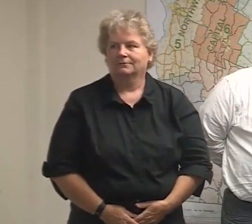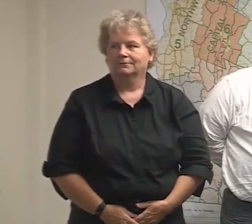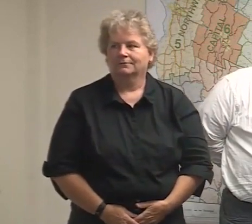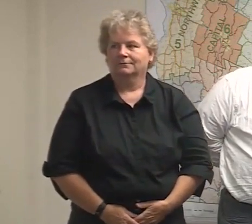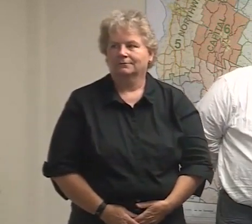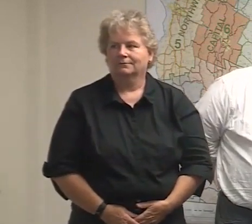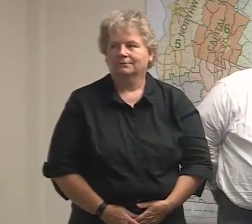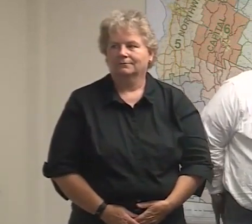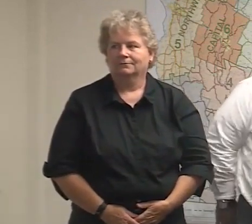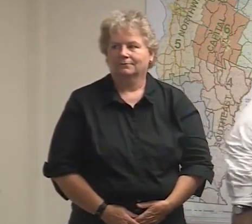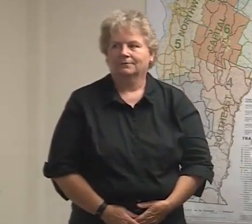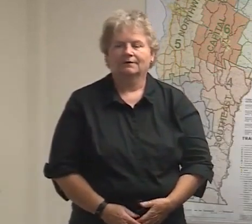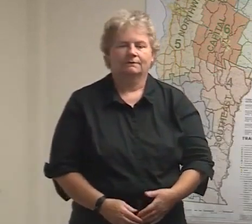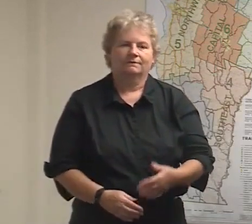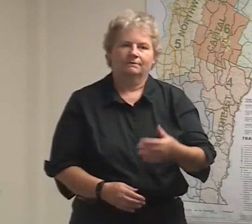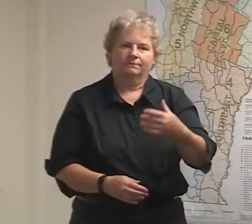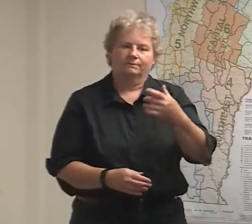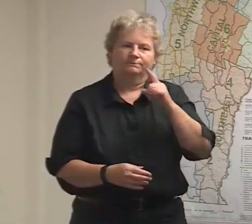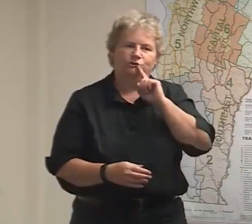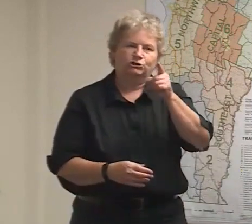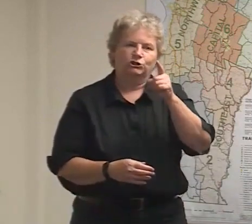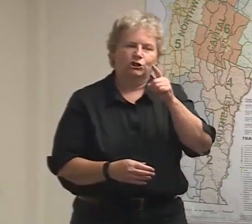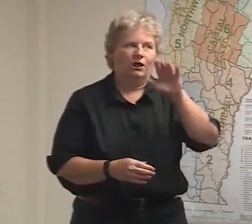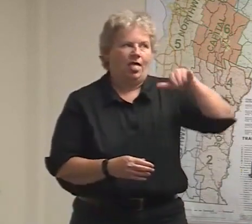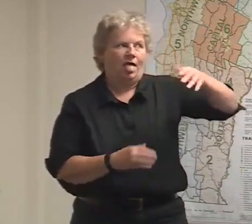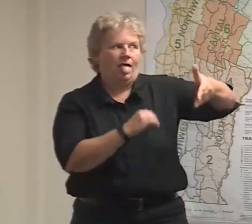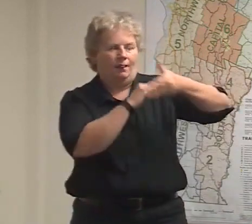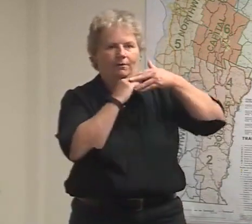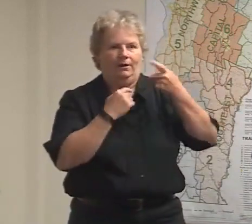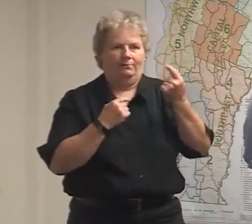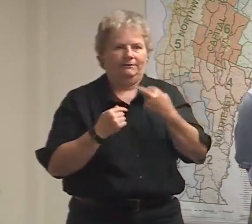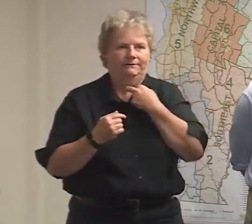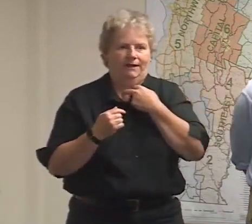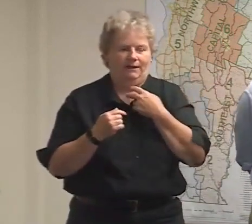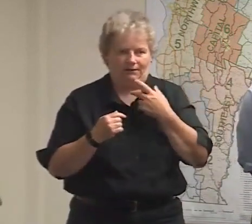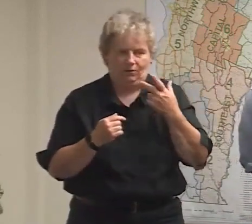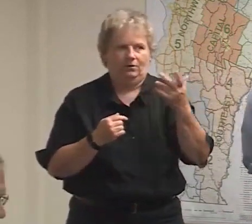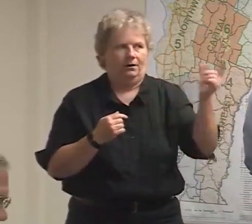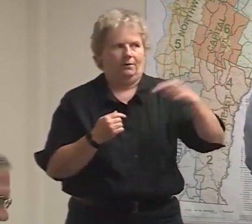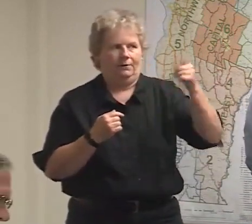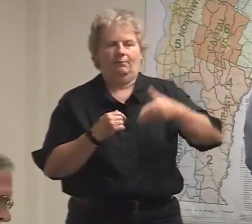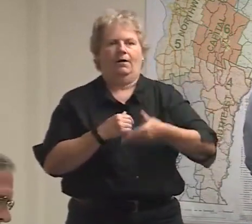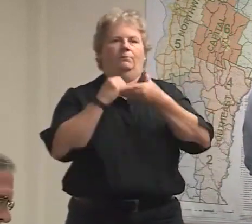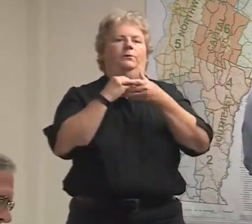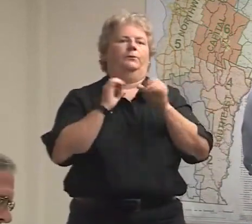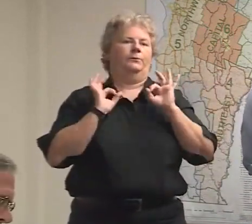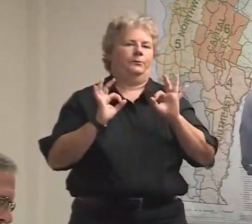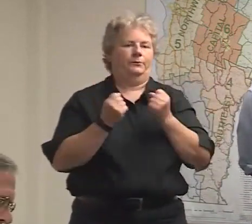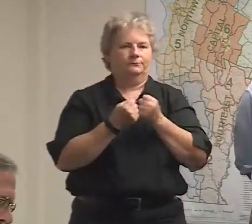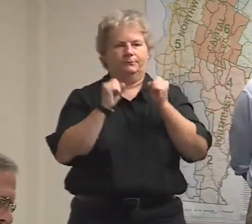BUT WITHOUT THE OTHER TEAMS, WE’D BE WE’D BE CHALLENGED RIGHT NOW. DAN THANK YOU, GOVERNOR.